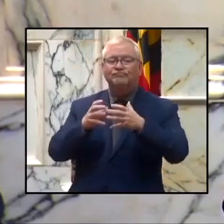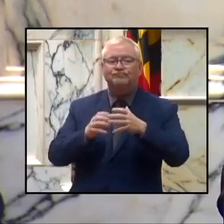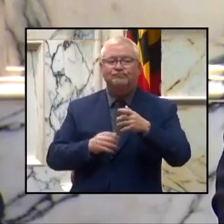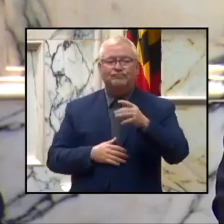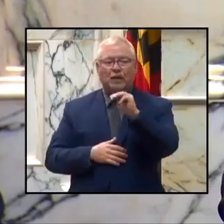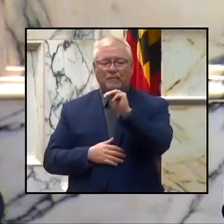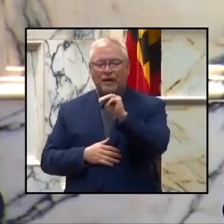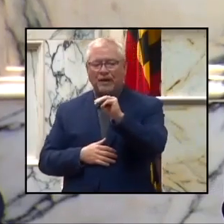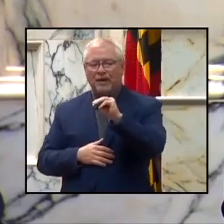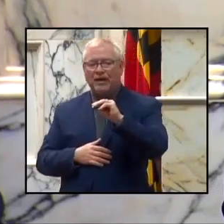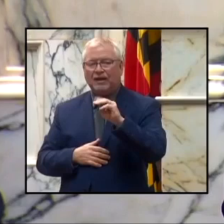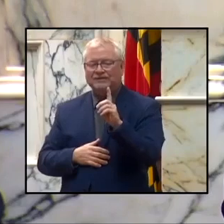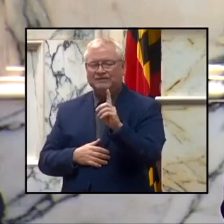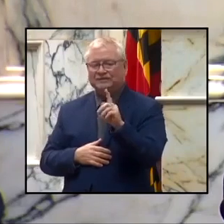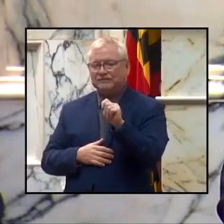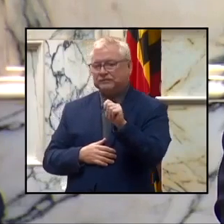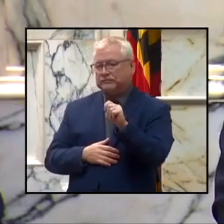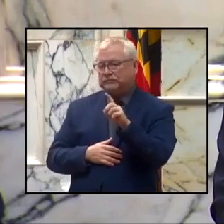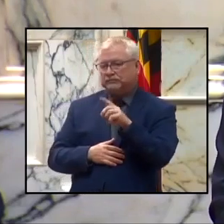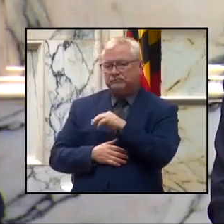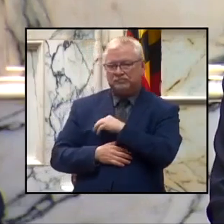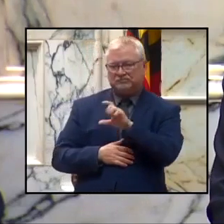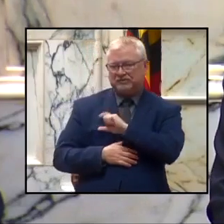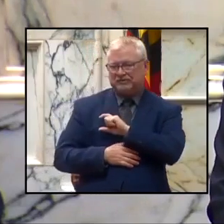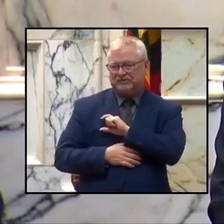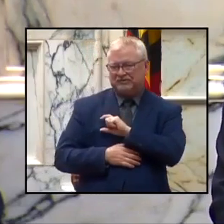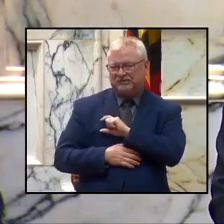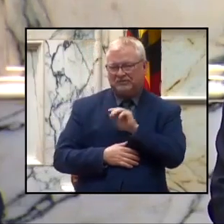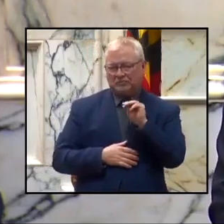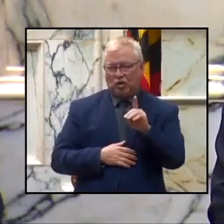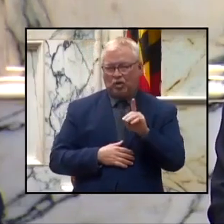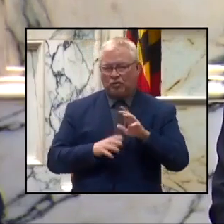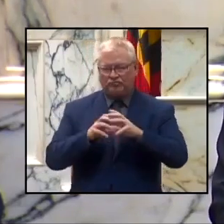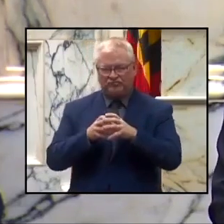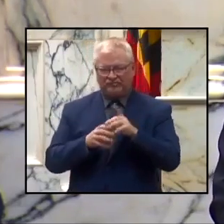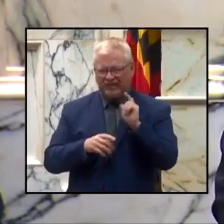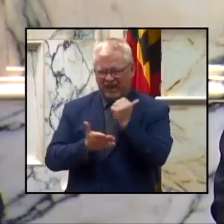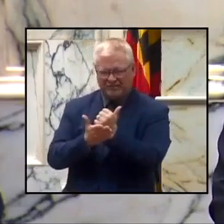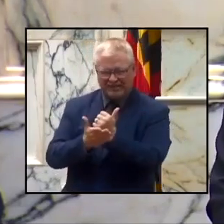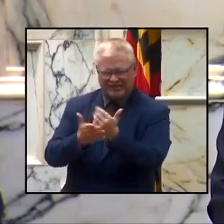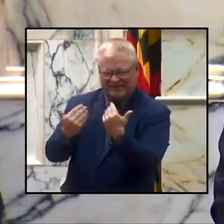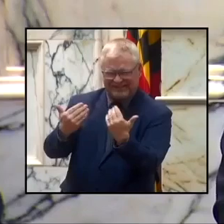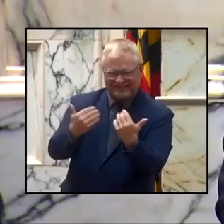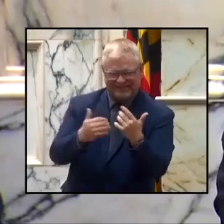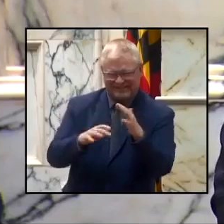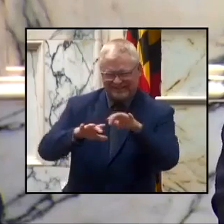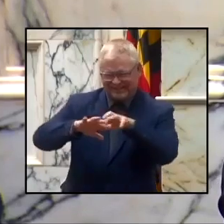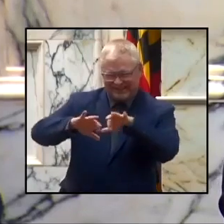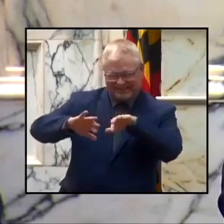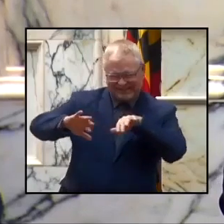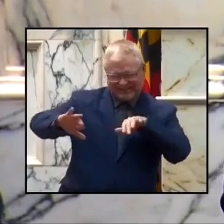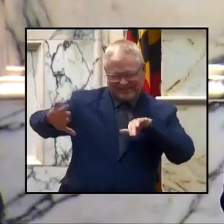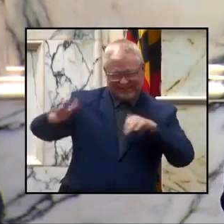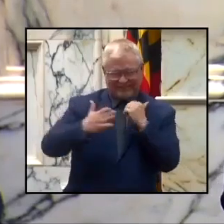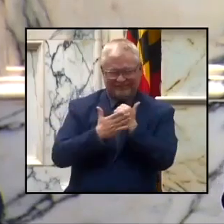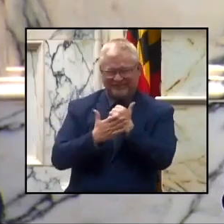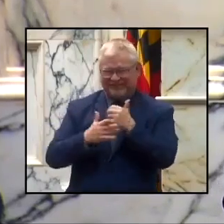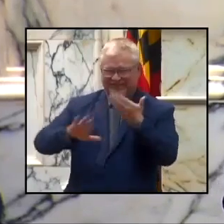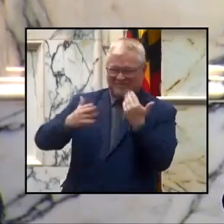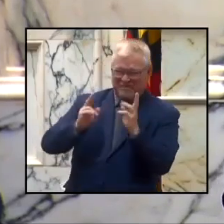officers. Who helped to r And who cleared the bridg